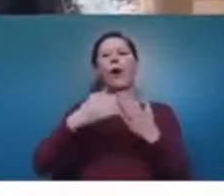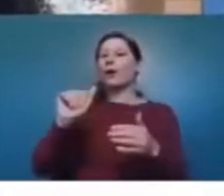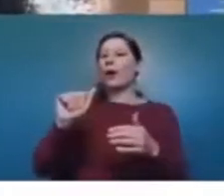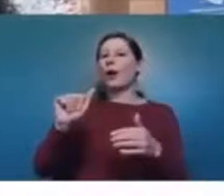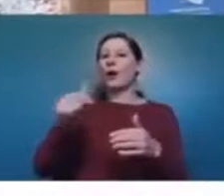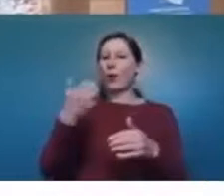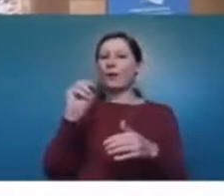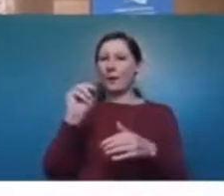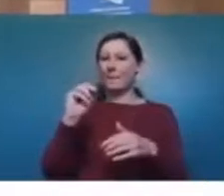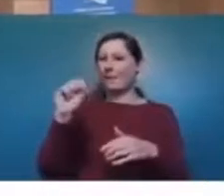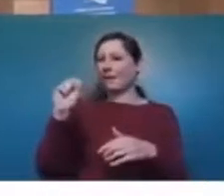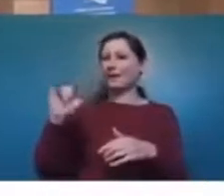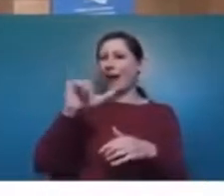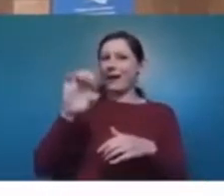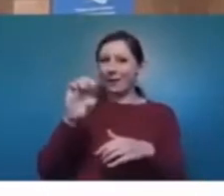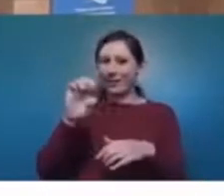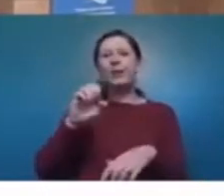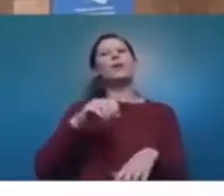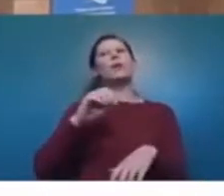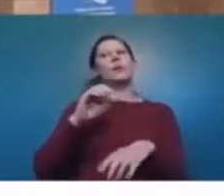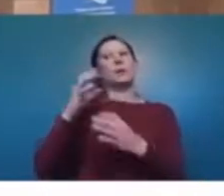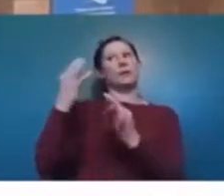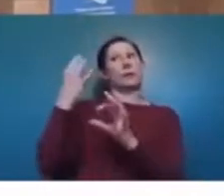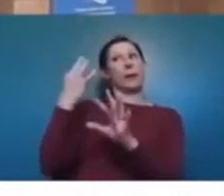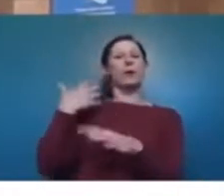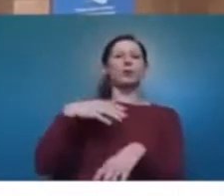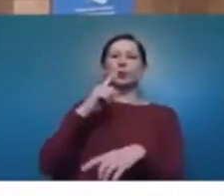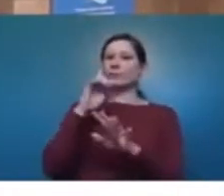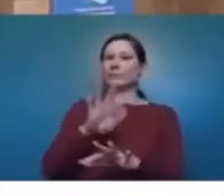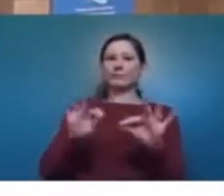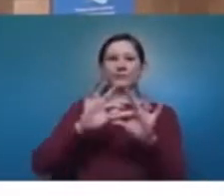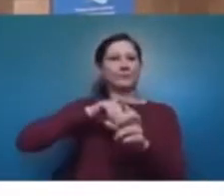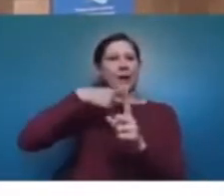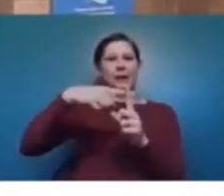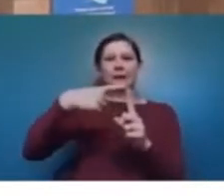The results of these sessions have been overwhelmingly positive. Our first Facebook live session, Breakfast with